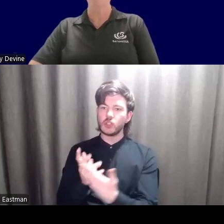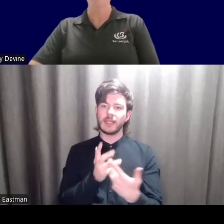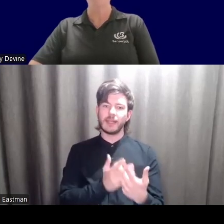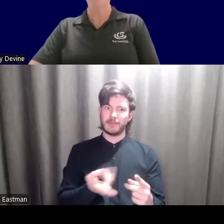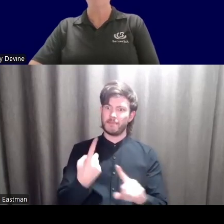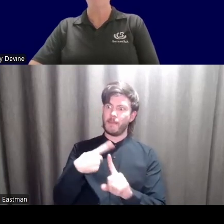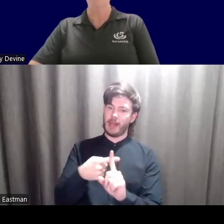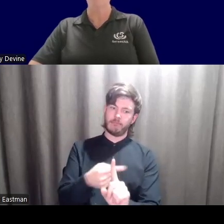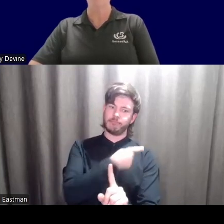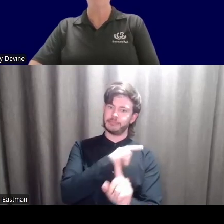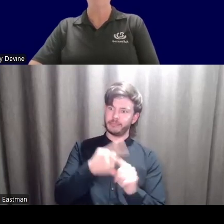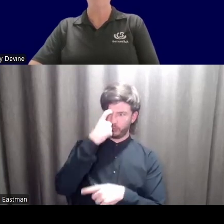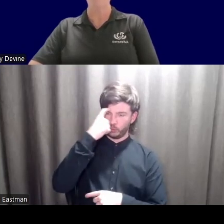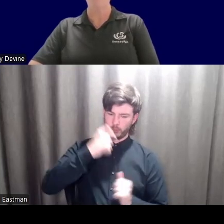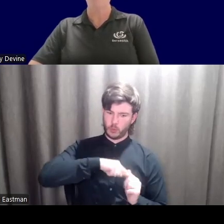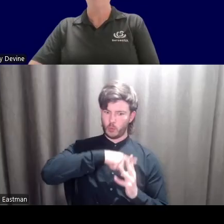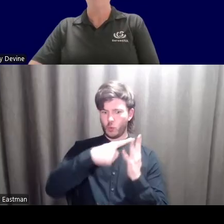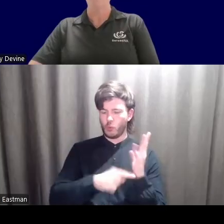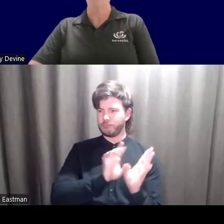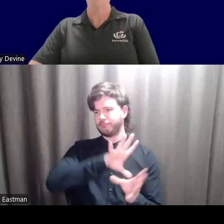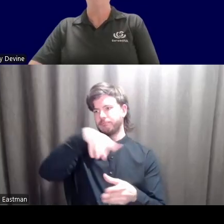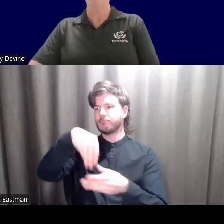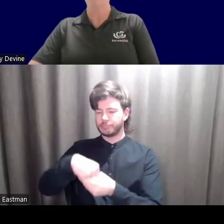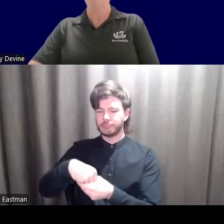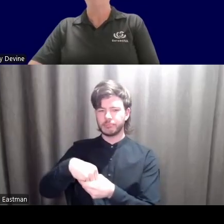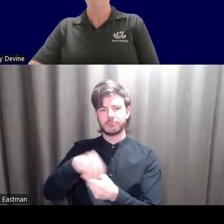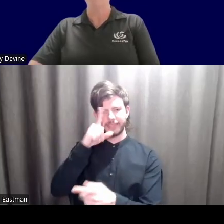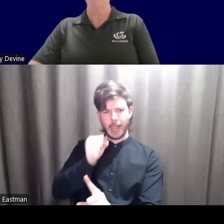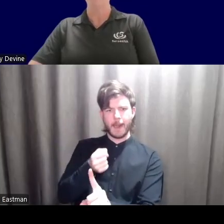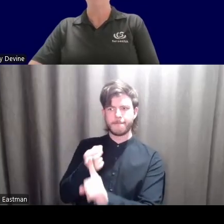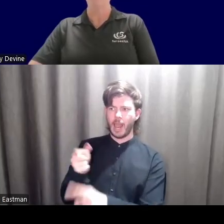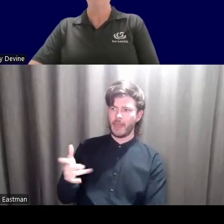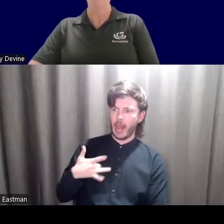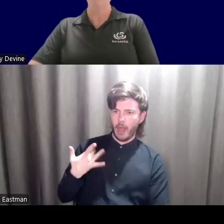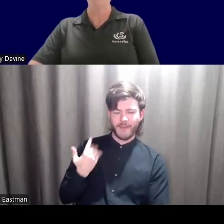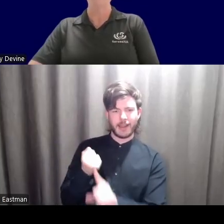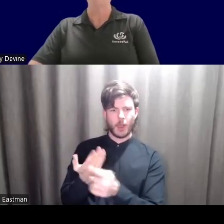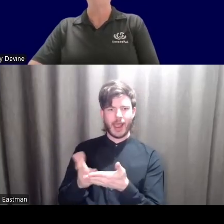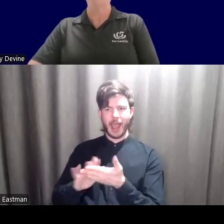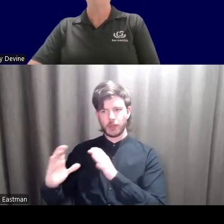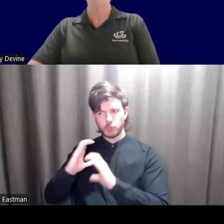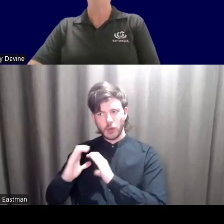experiences impact their quality of life and capacity to meet their underlying needs,